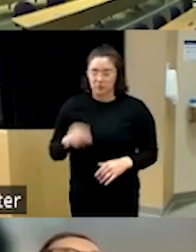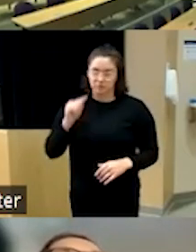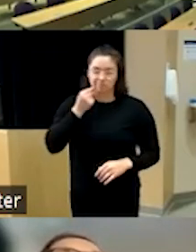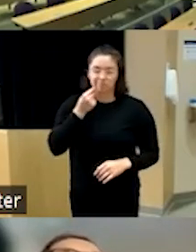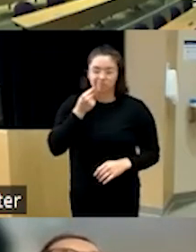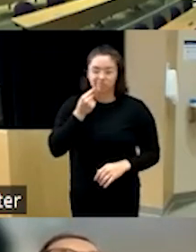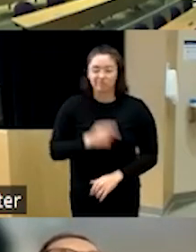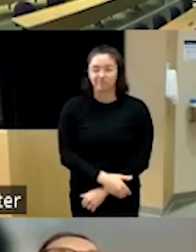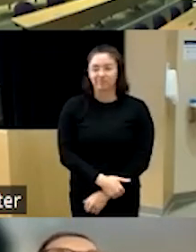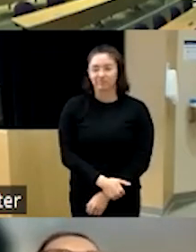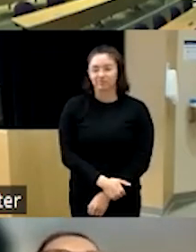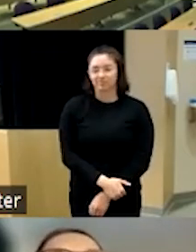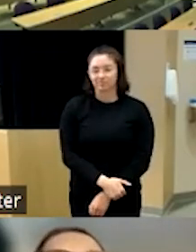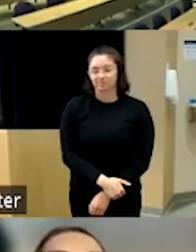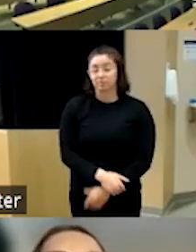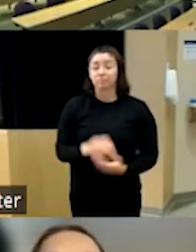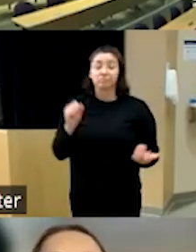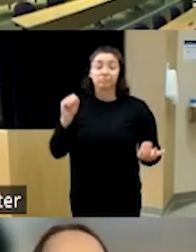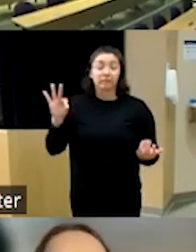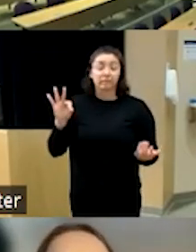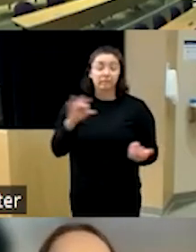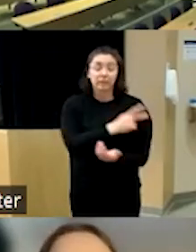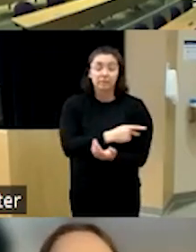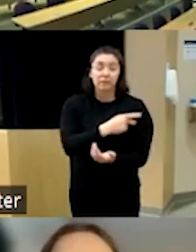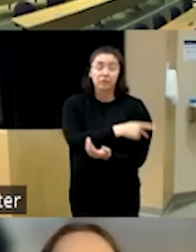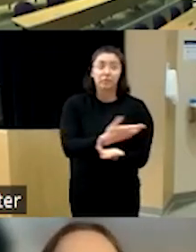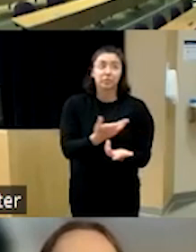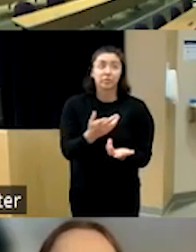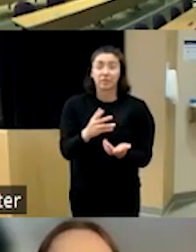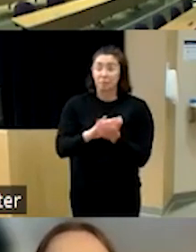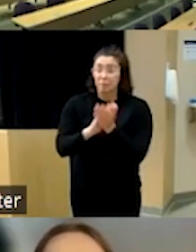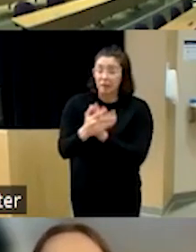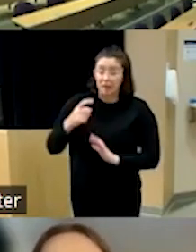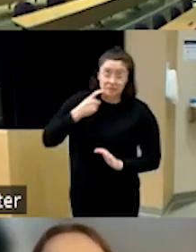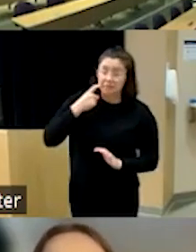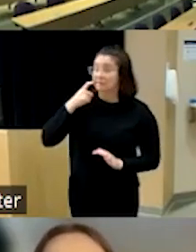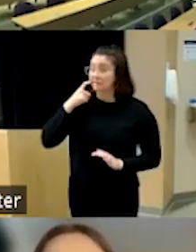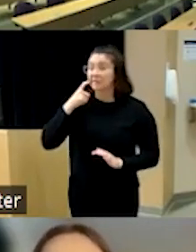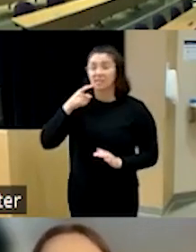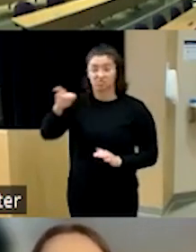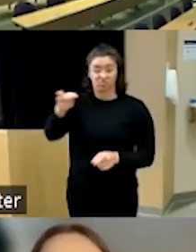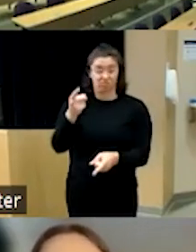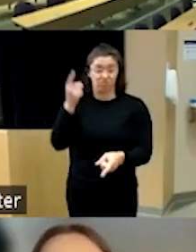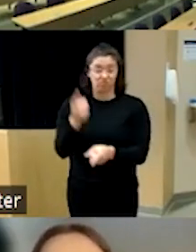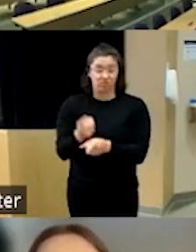um if patients are really addicted then you're absolutely right we are not the right Clinic